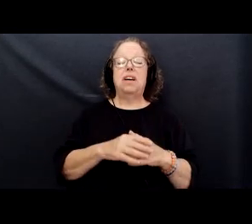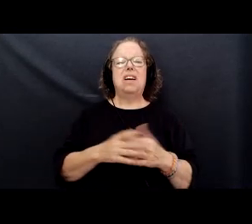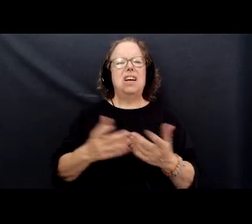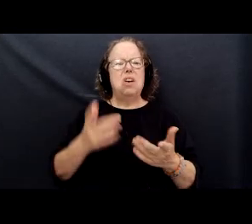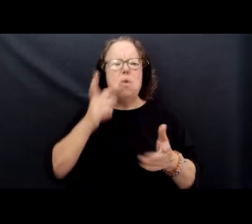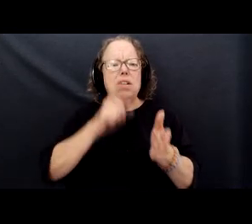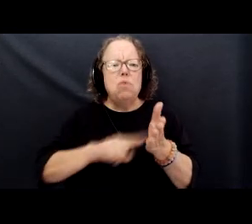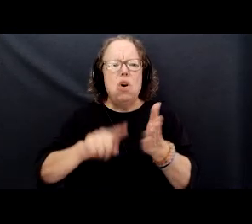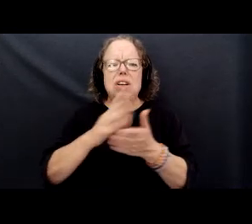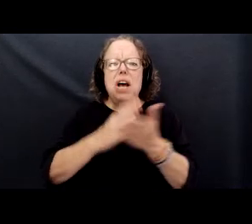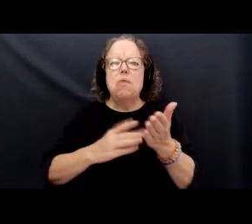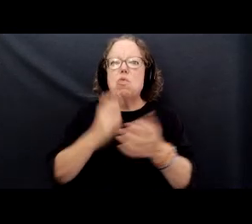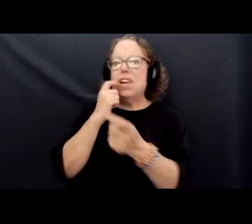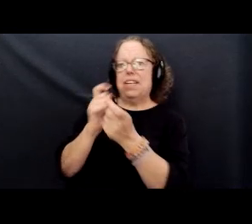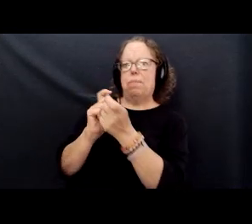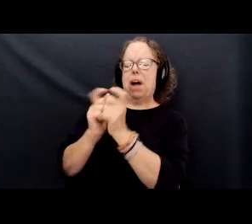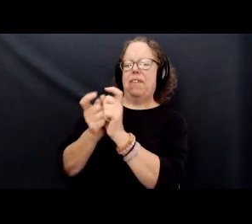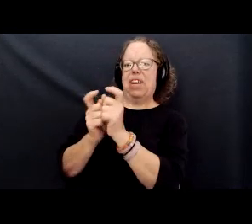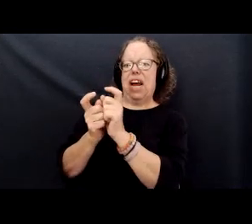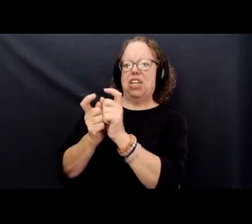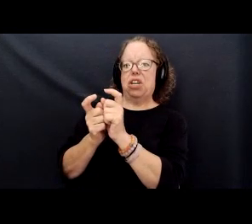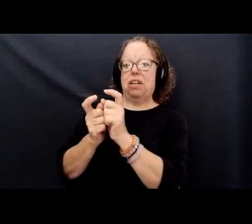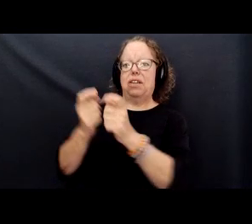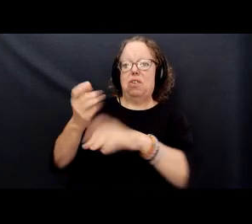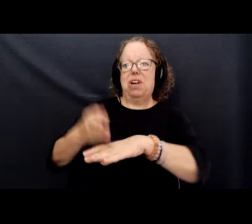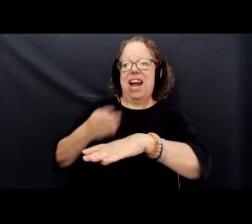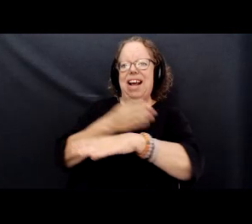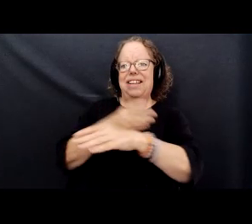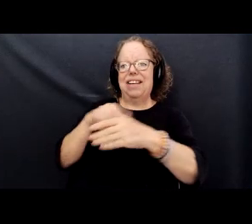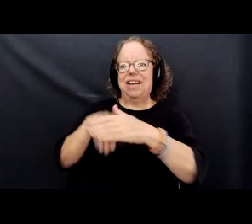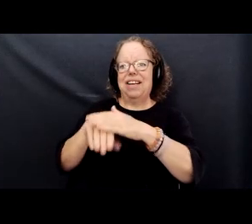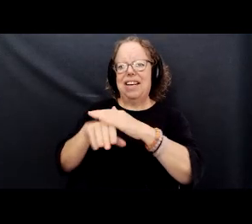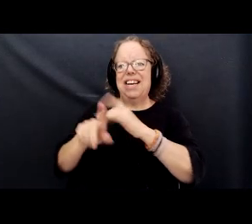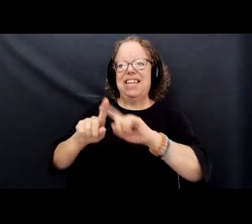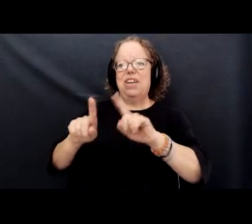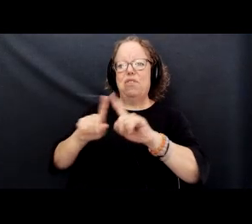recent modifications to enhance accessibility across different facilities as mentioned in our